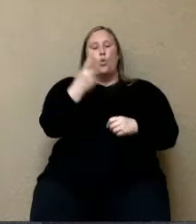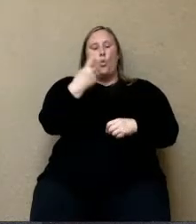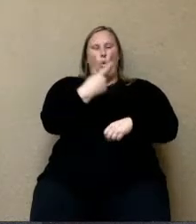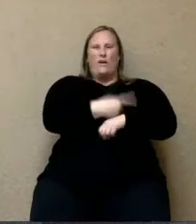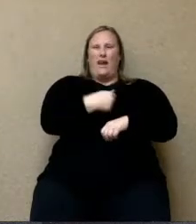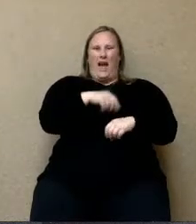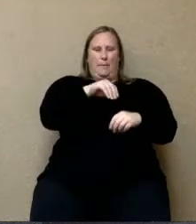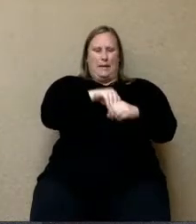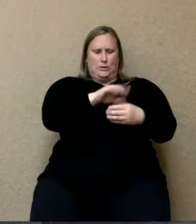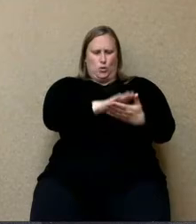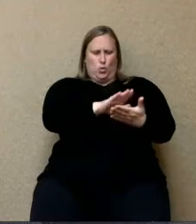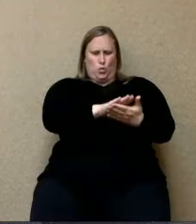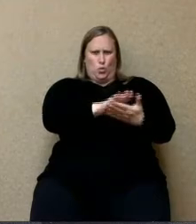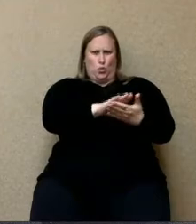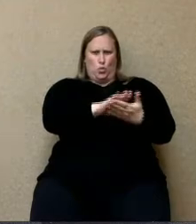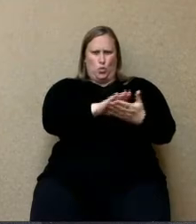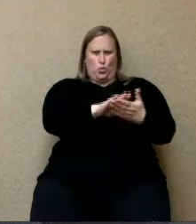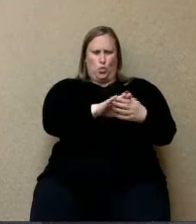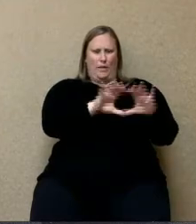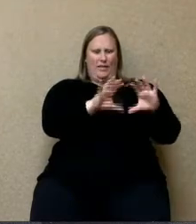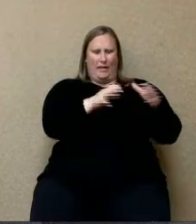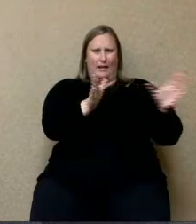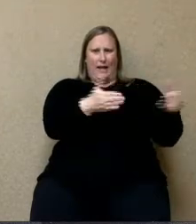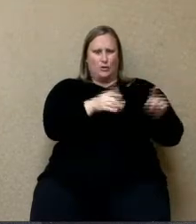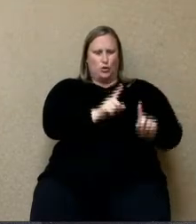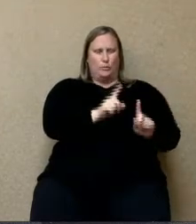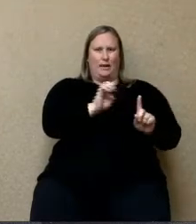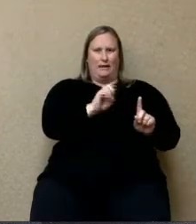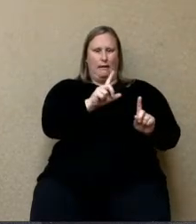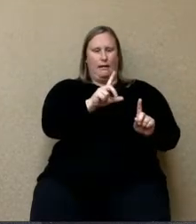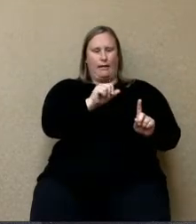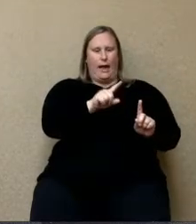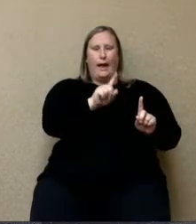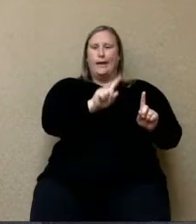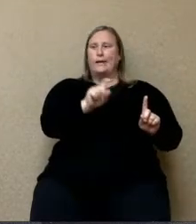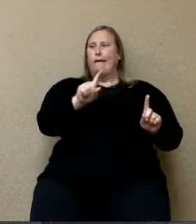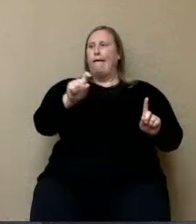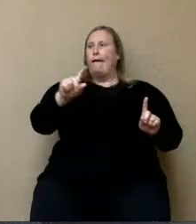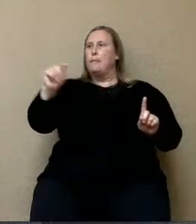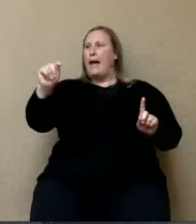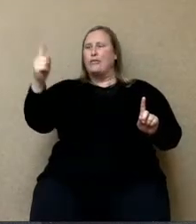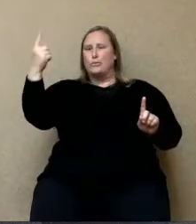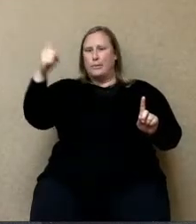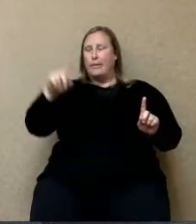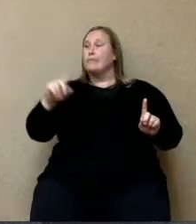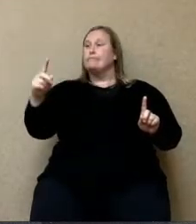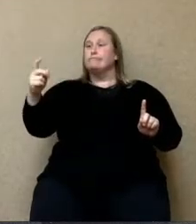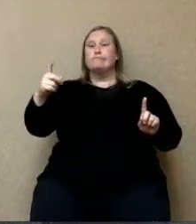whole classroom going this way and Eli going this way, probably coming back from the bathroom or therapy or something.